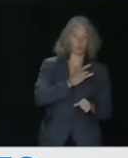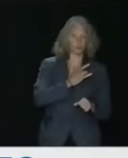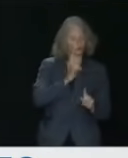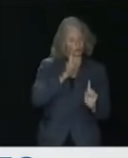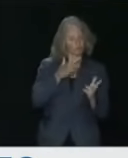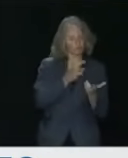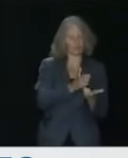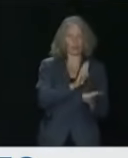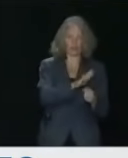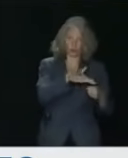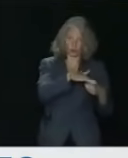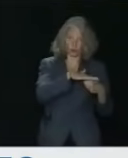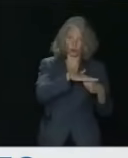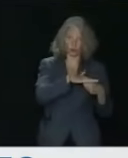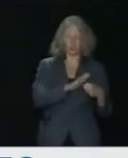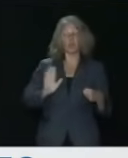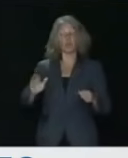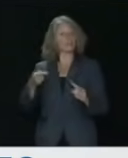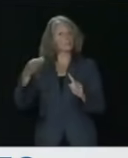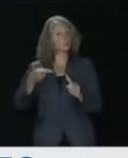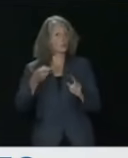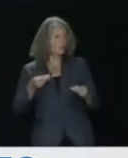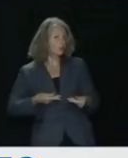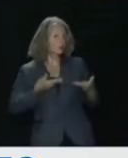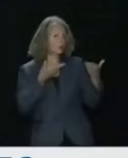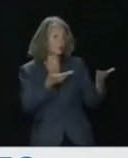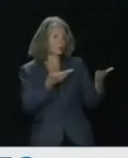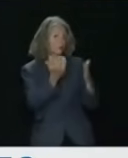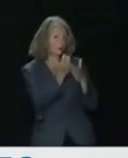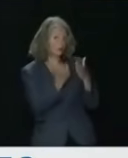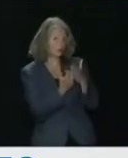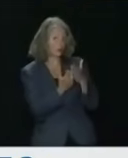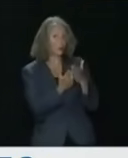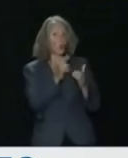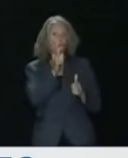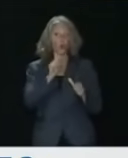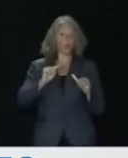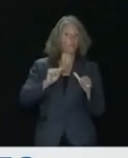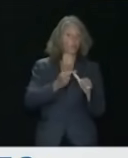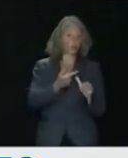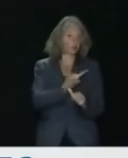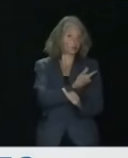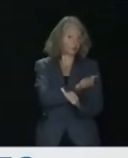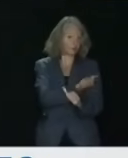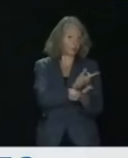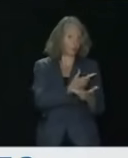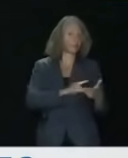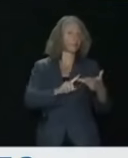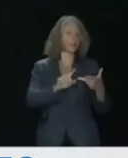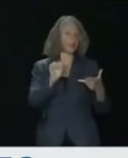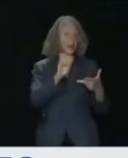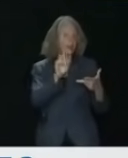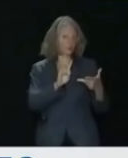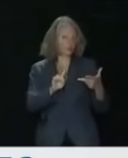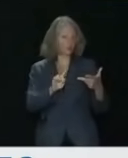EFFECTIVON THES TO MANAGE THEIR VACCINE PROGRAMS, SPECIFICALLY